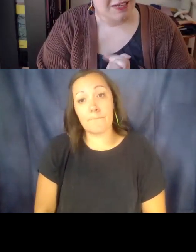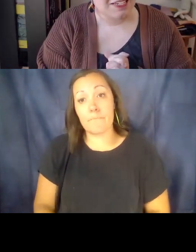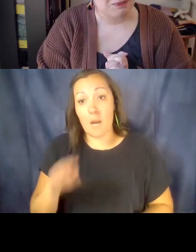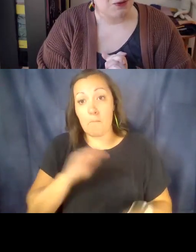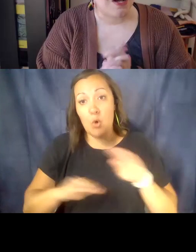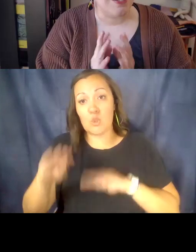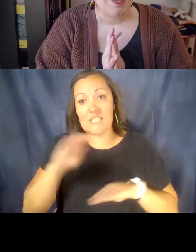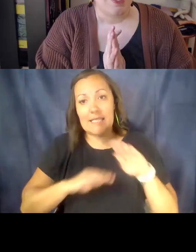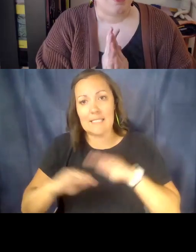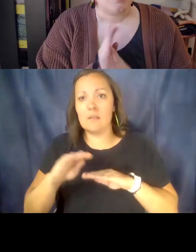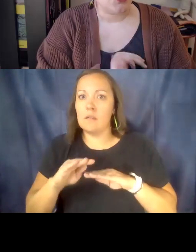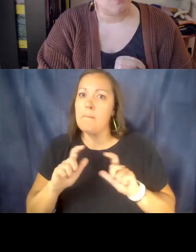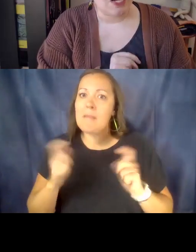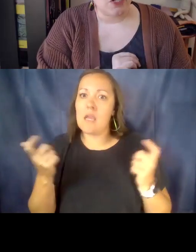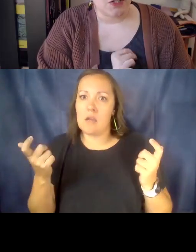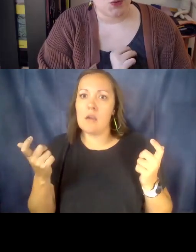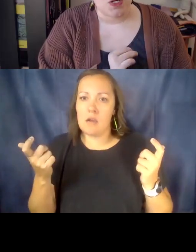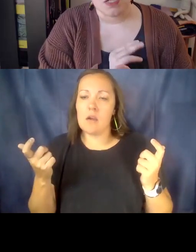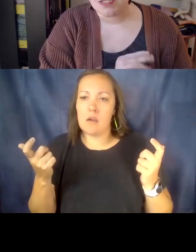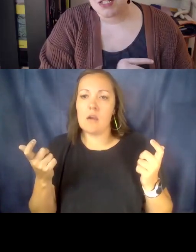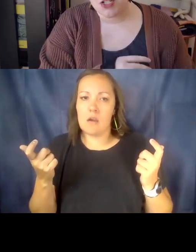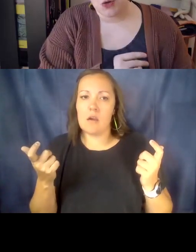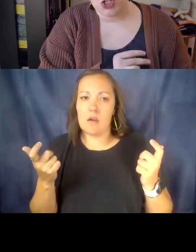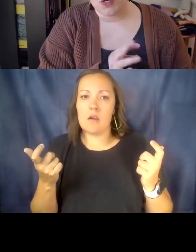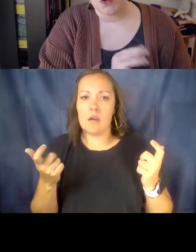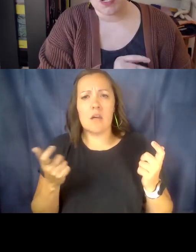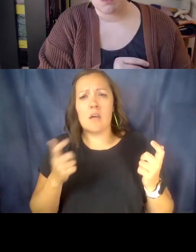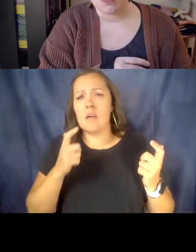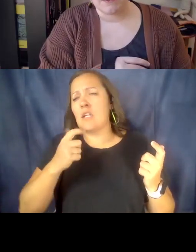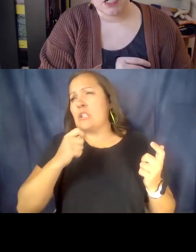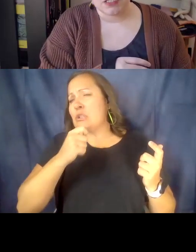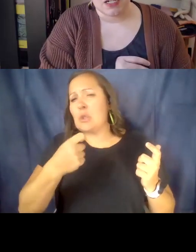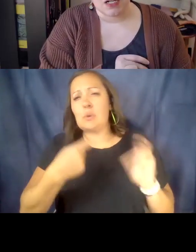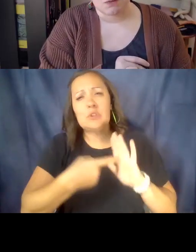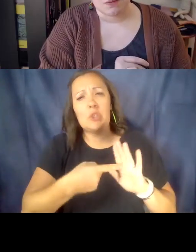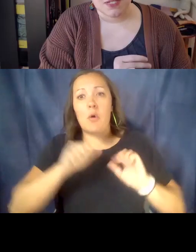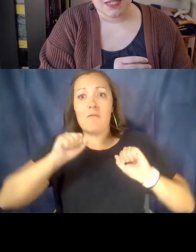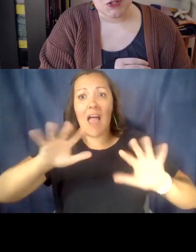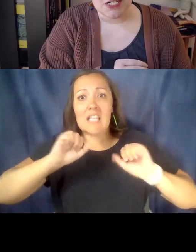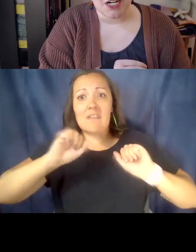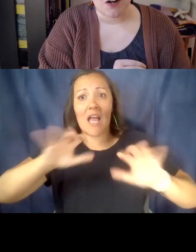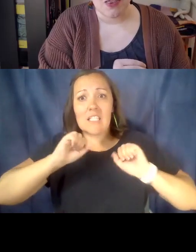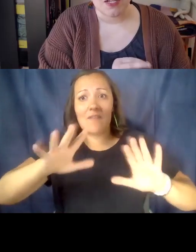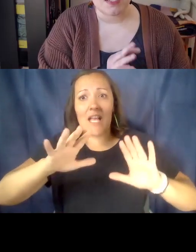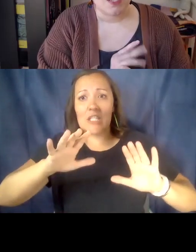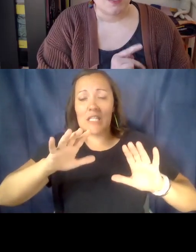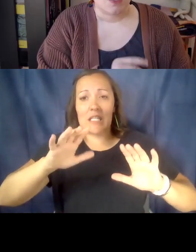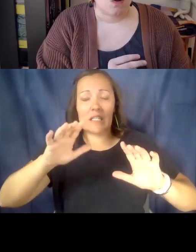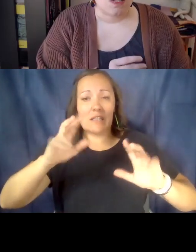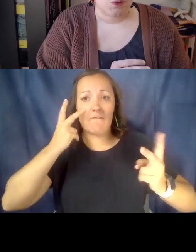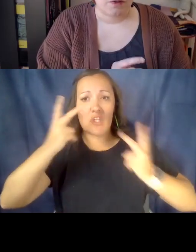this is a big one, there are a couple of different success criteria around us, the goal is to prevent